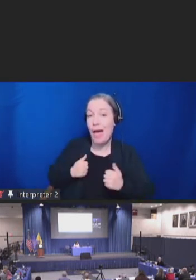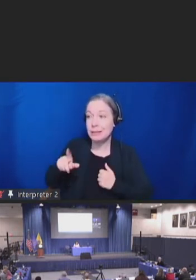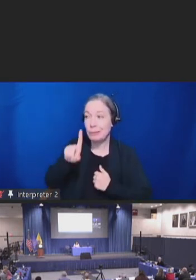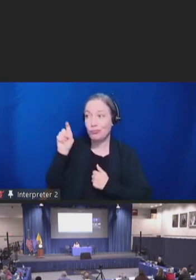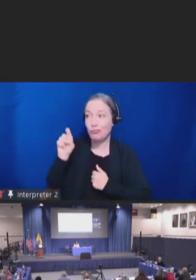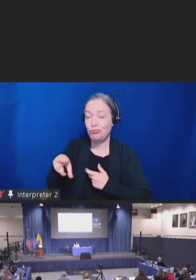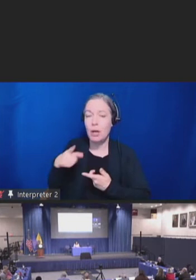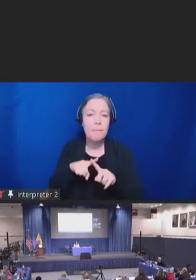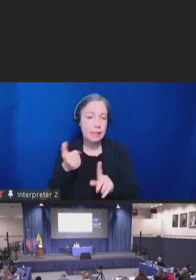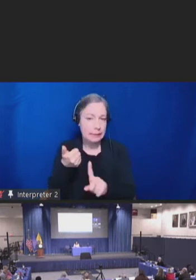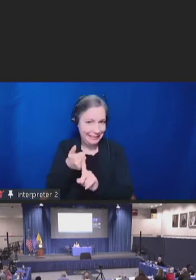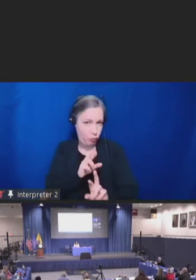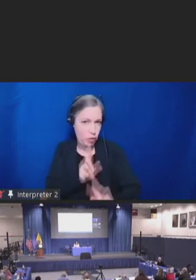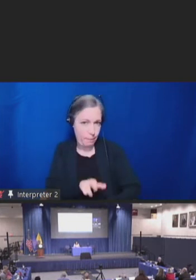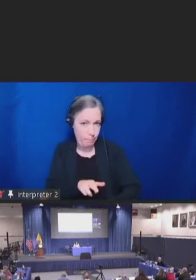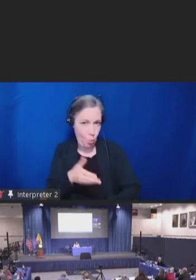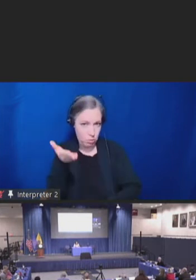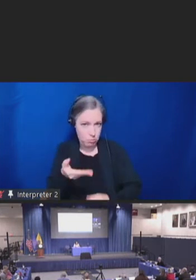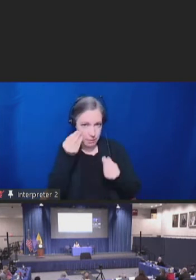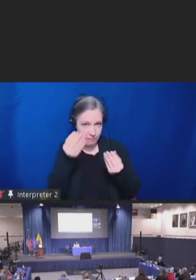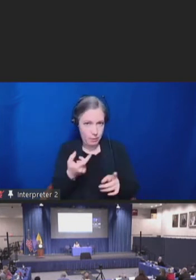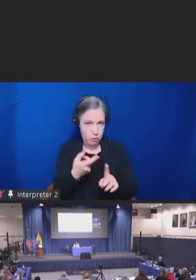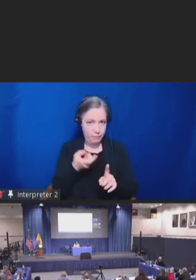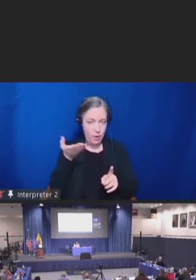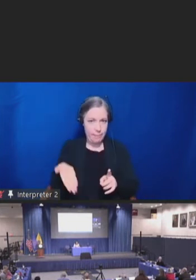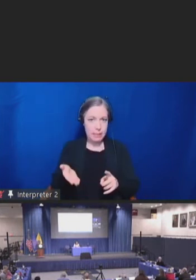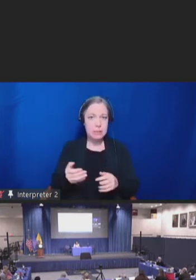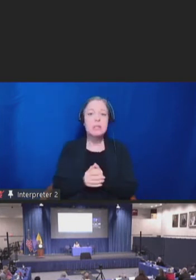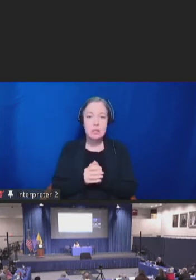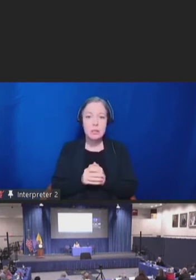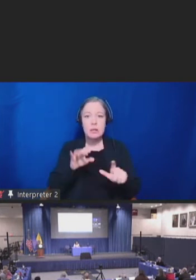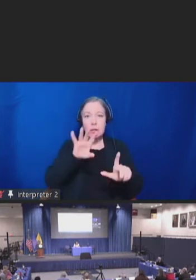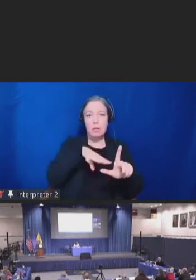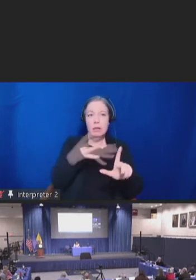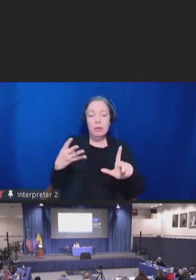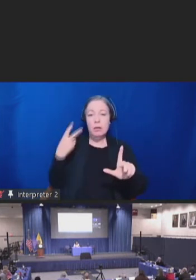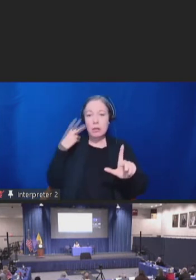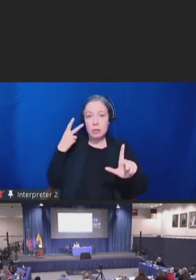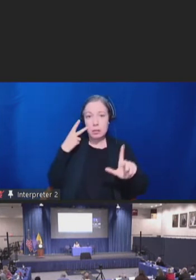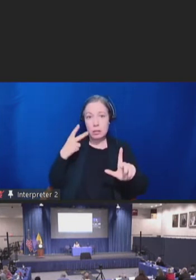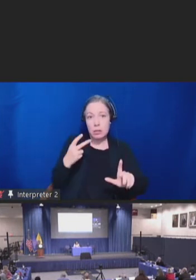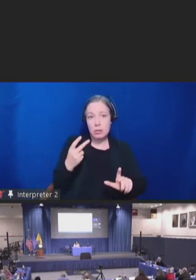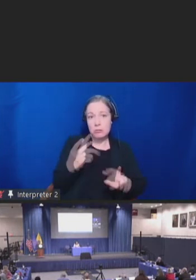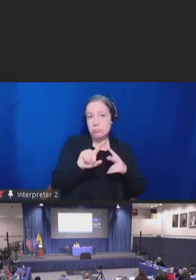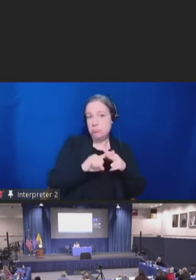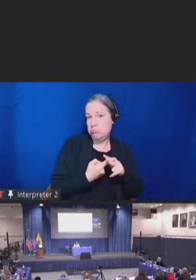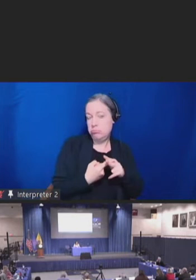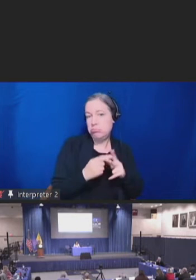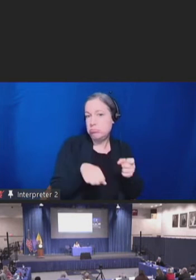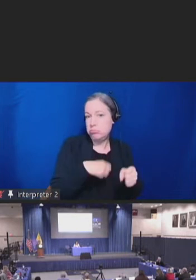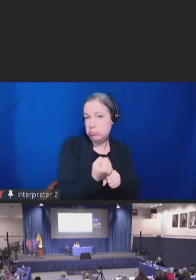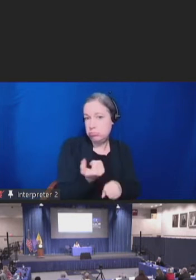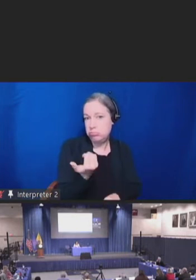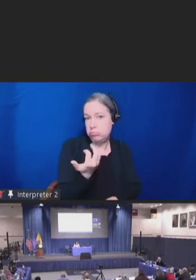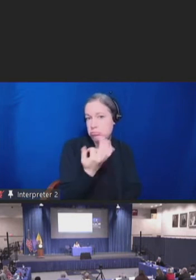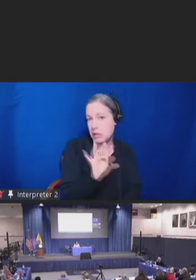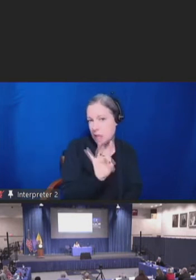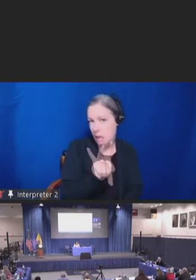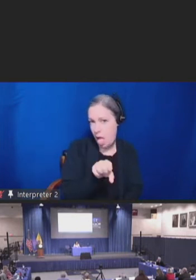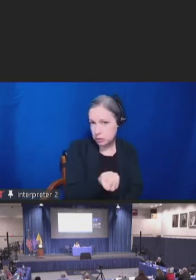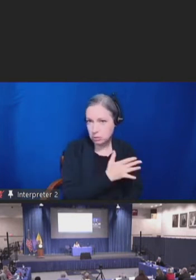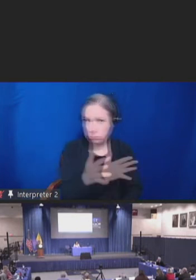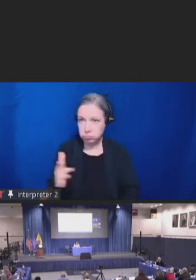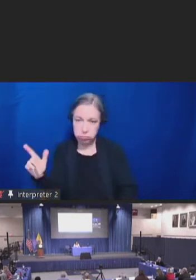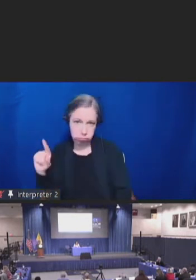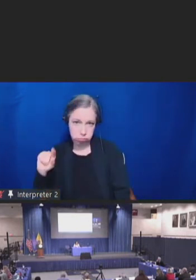So, as you can see from the 1980s to 2020, the prevalence of asthma increased in the